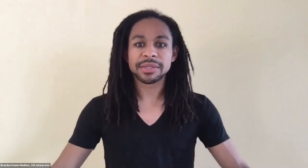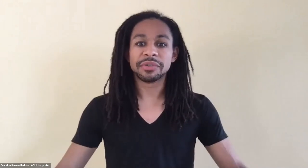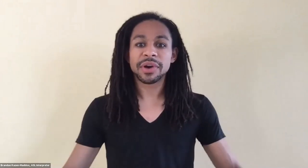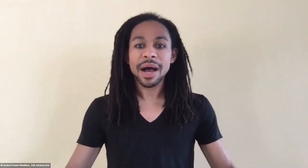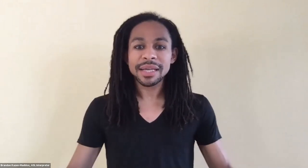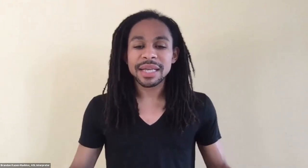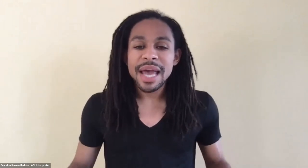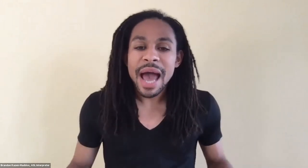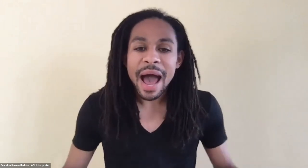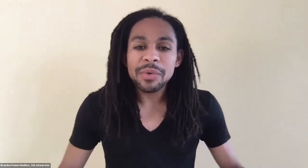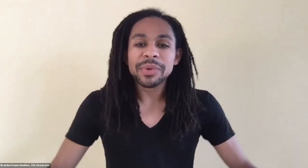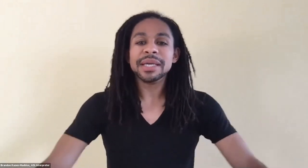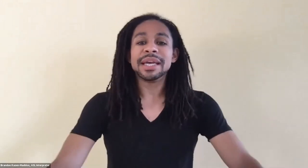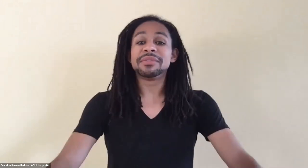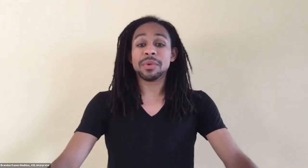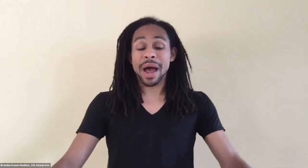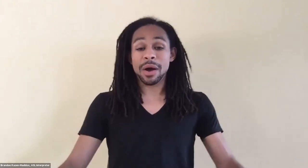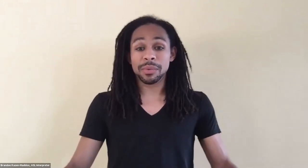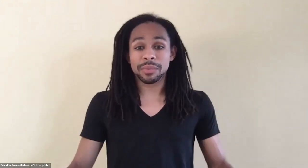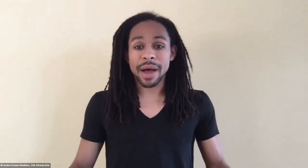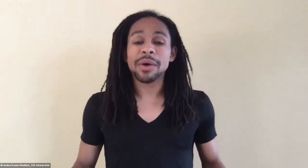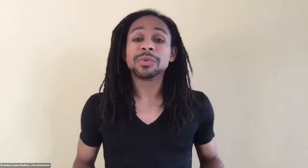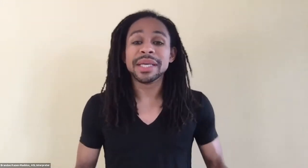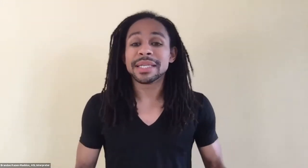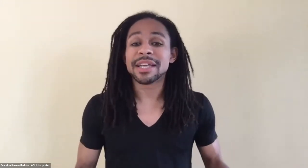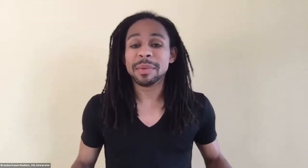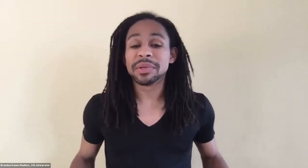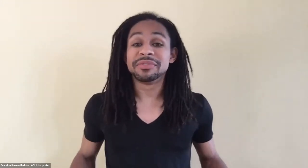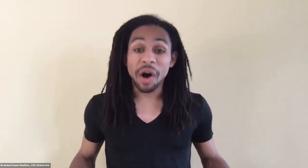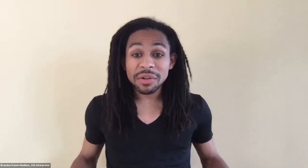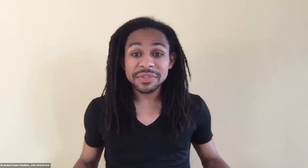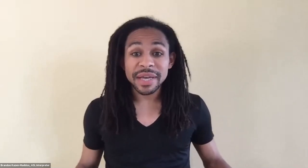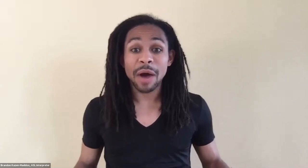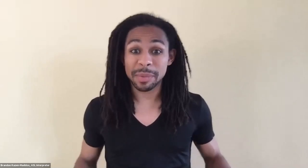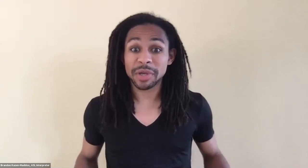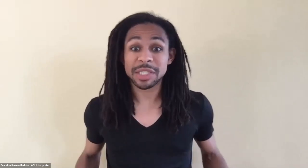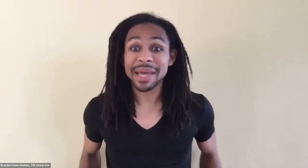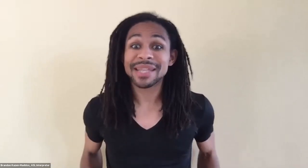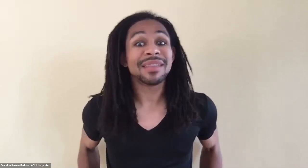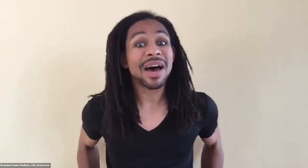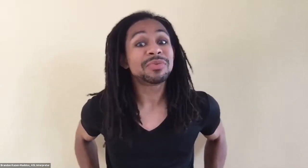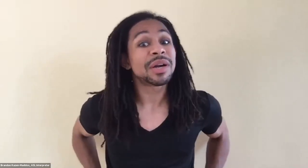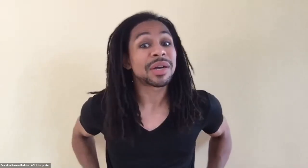So for us, how we get Deaf people involved and how we participate, it's a lot of work.